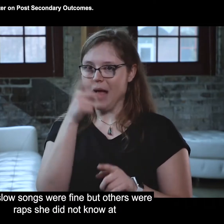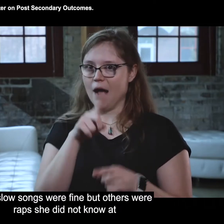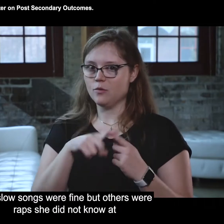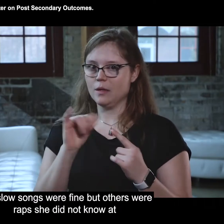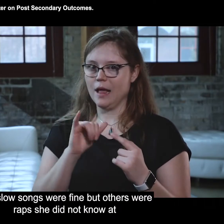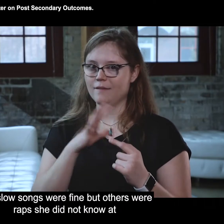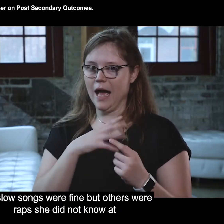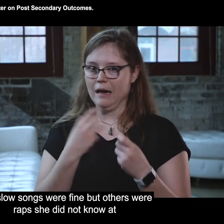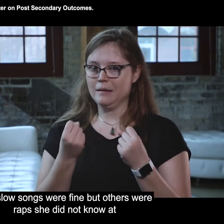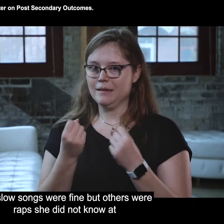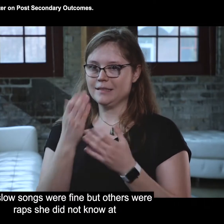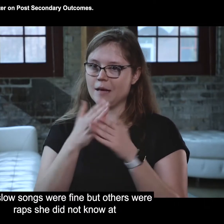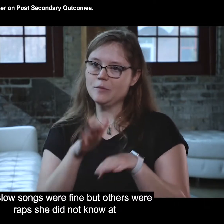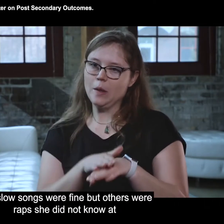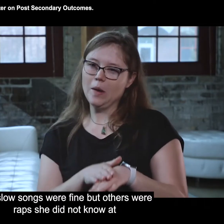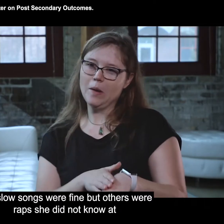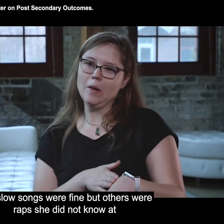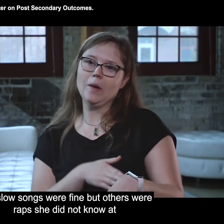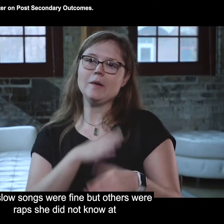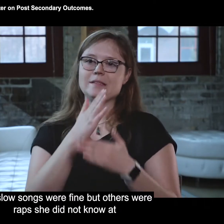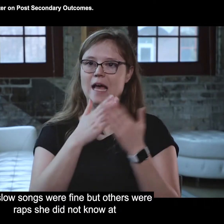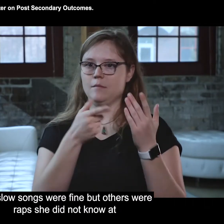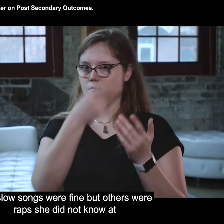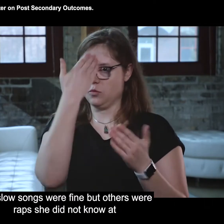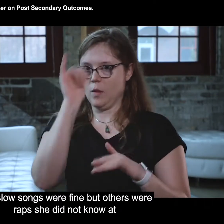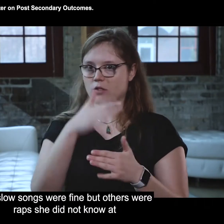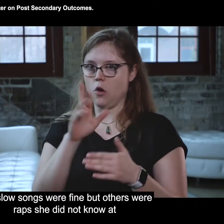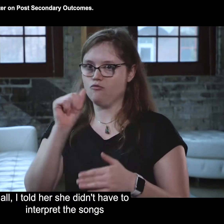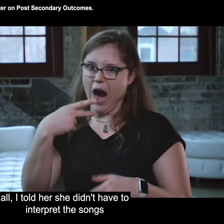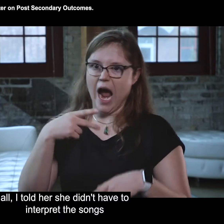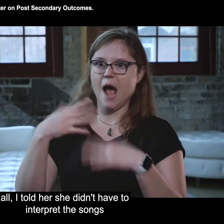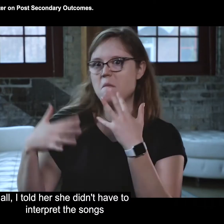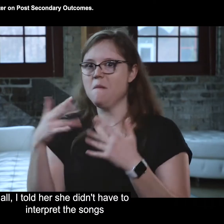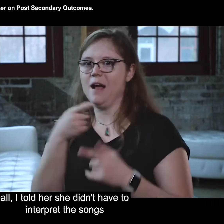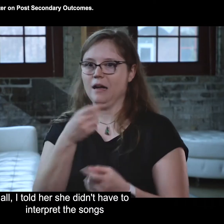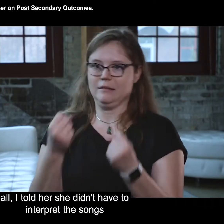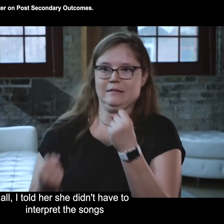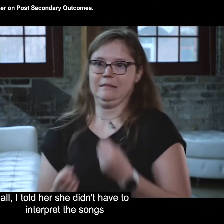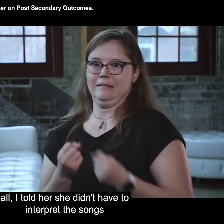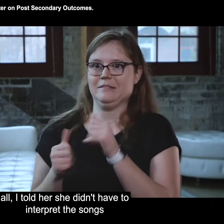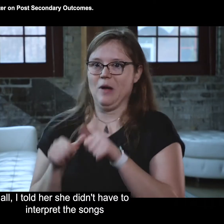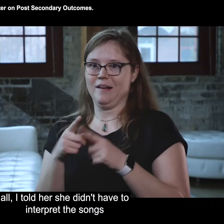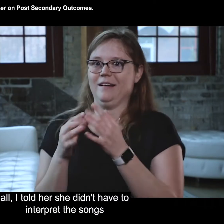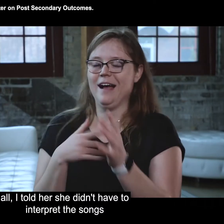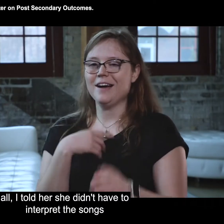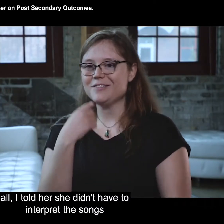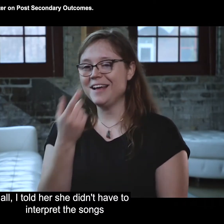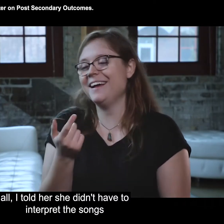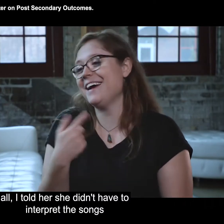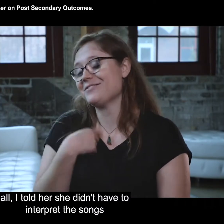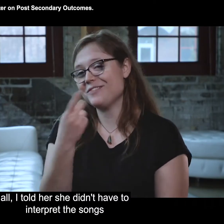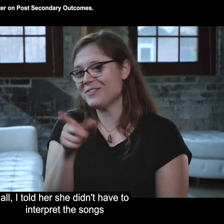The slow songs were fine but others were raps she did not know at all, I told her she didn't have to interpret the songs